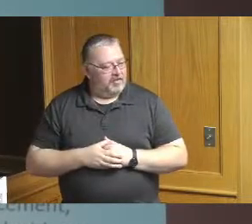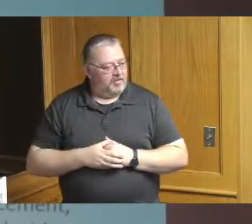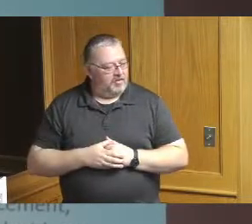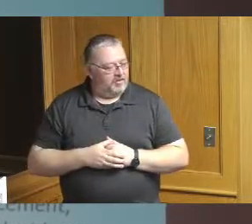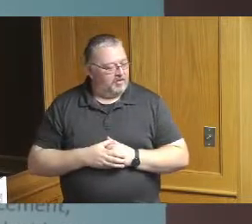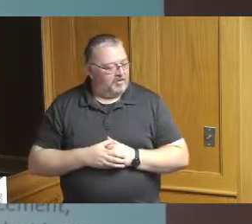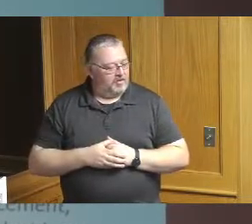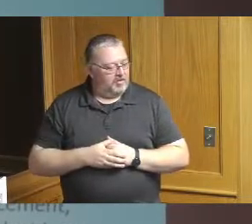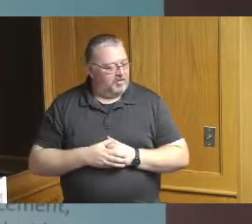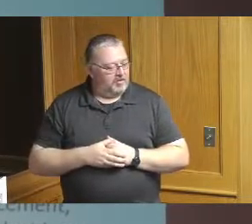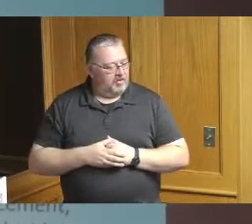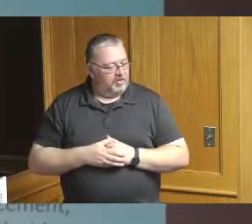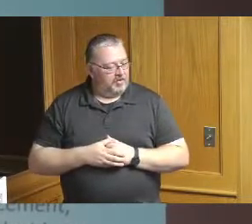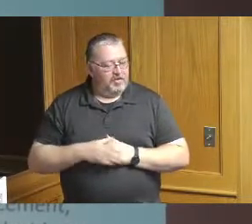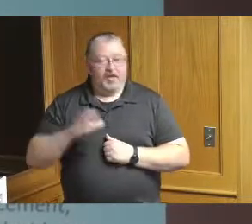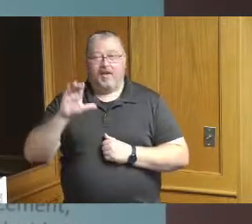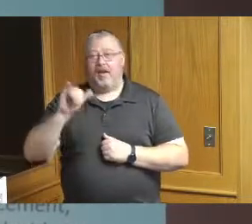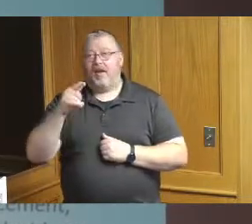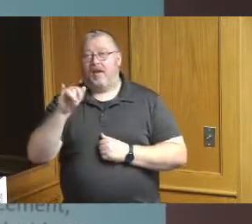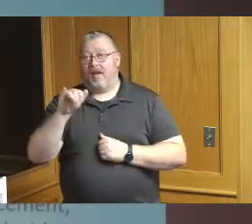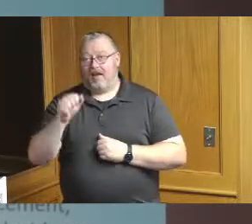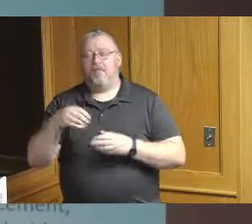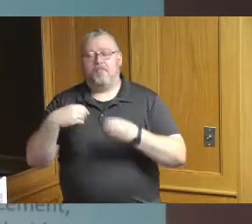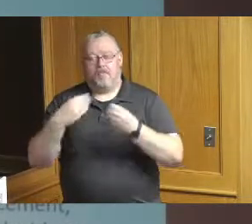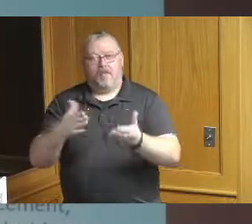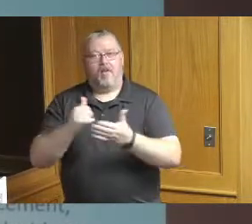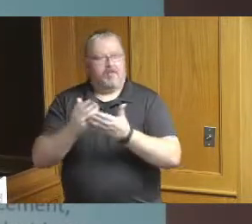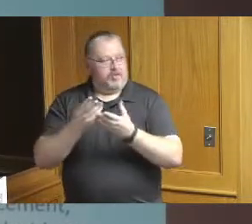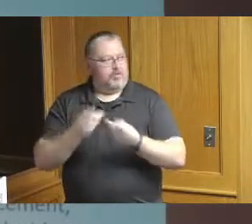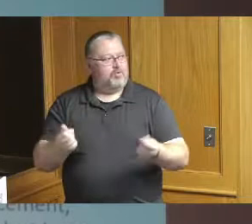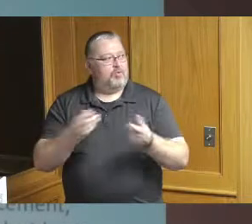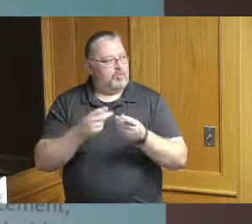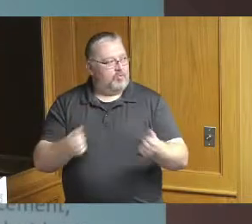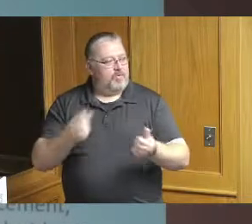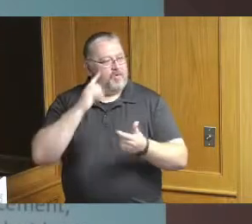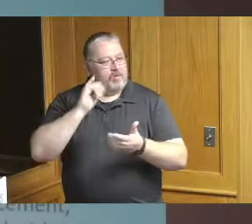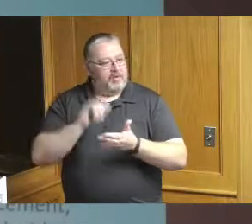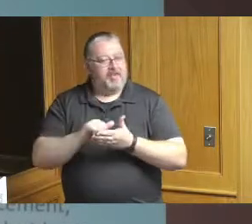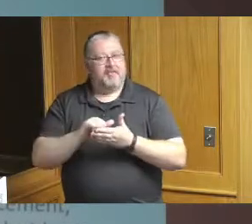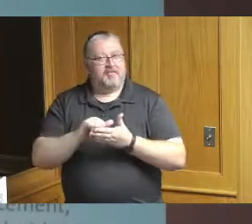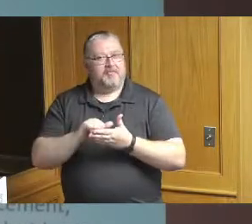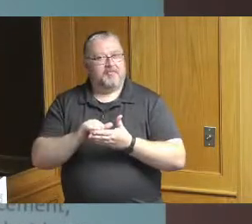so how does cages provide these solutions to the departments uh you know one of the key